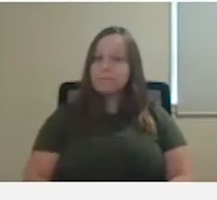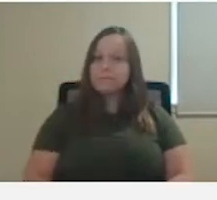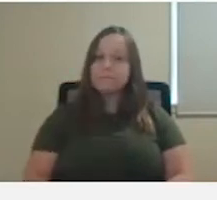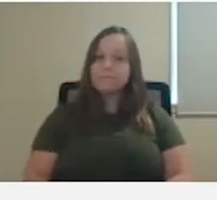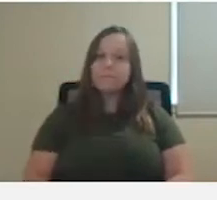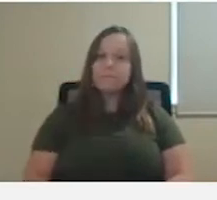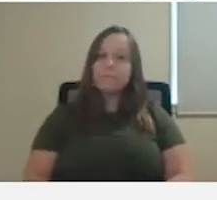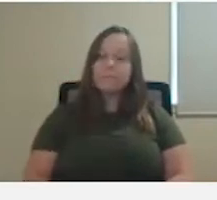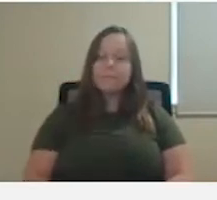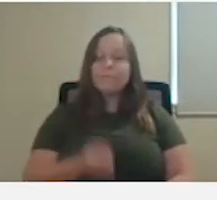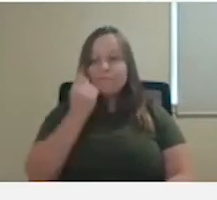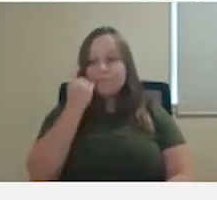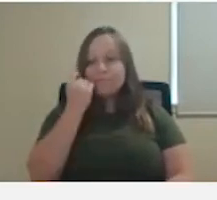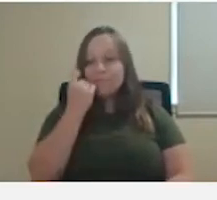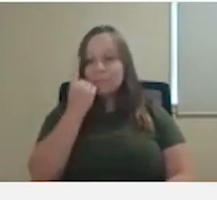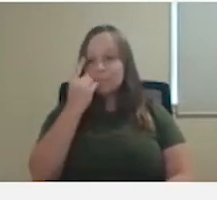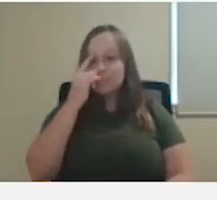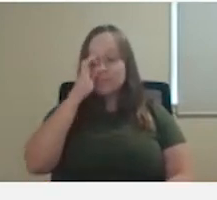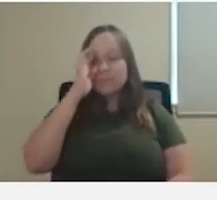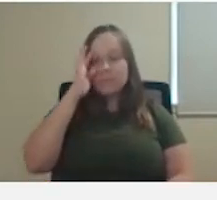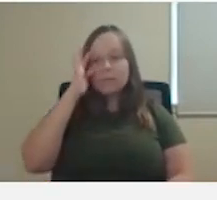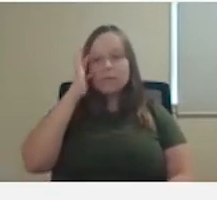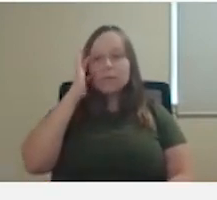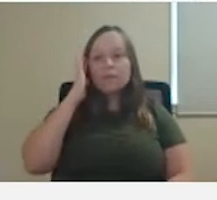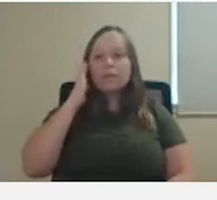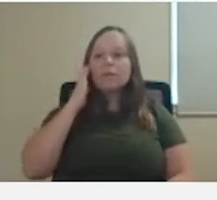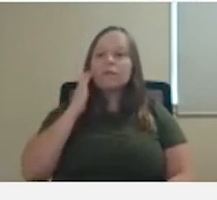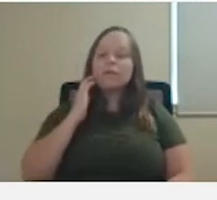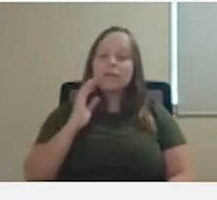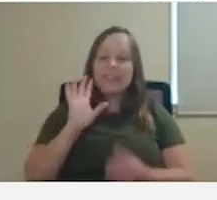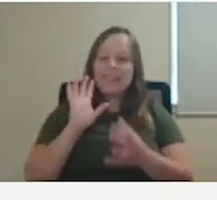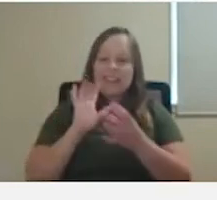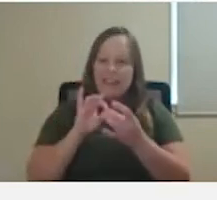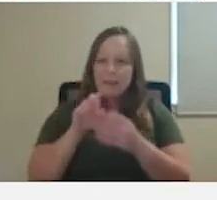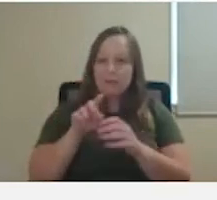And although the link is slightly misleading